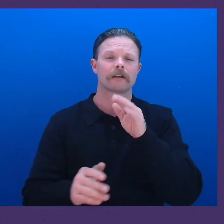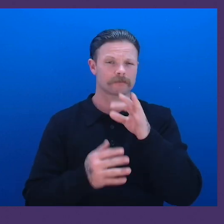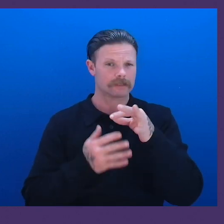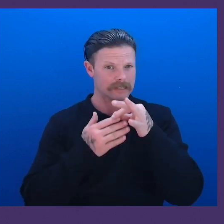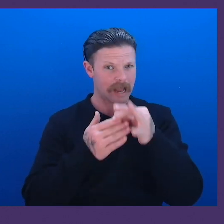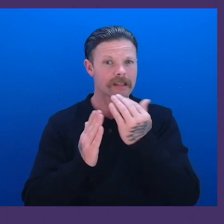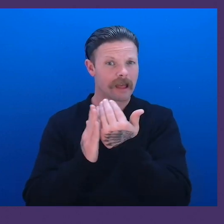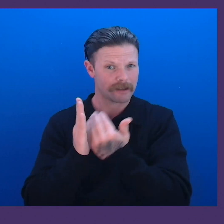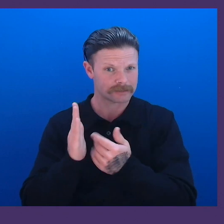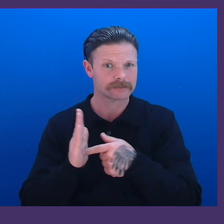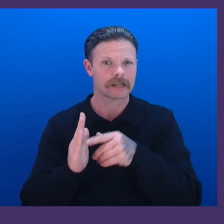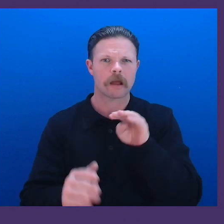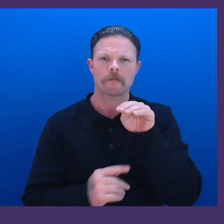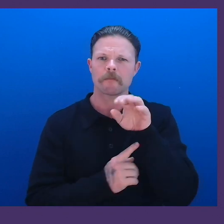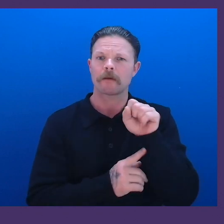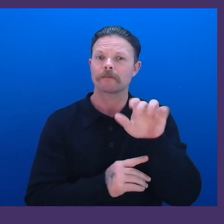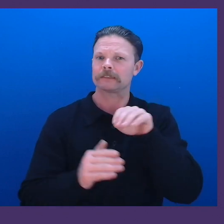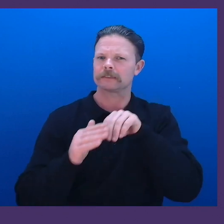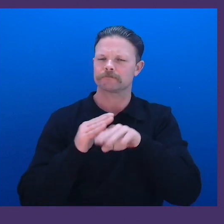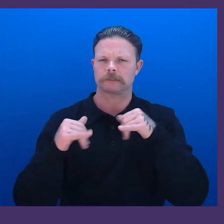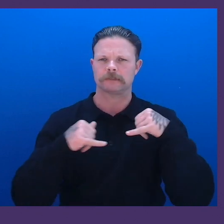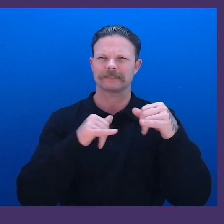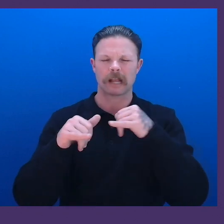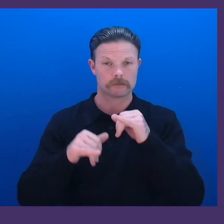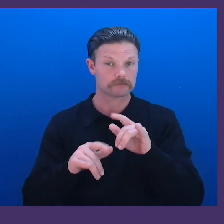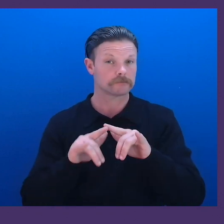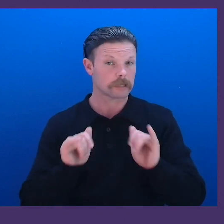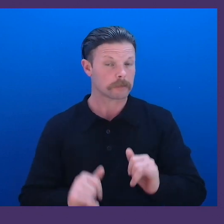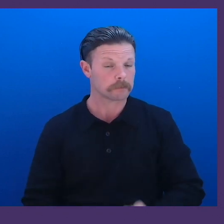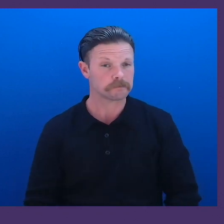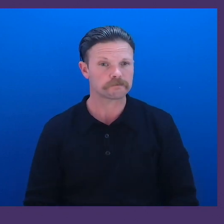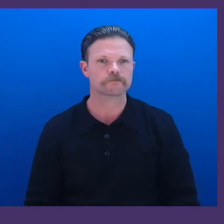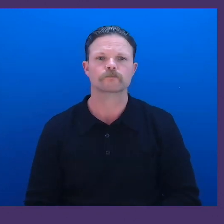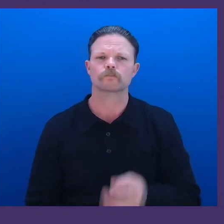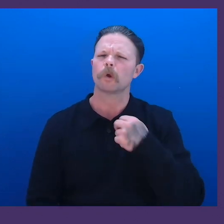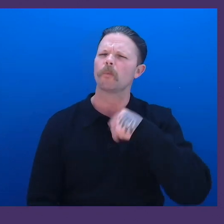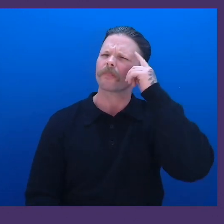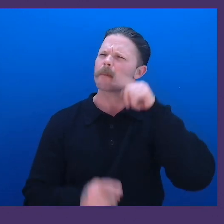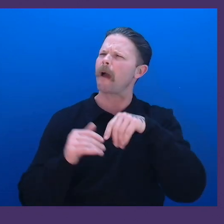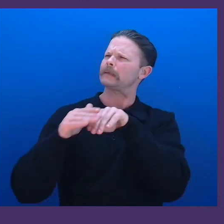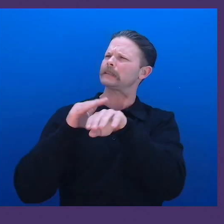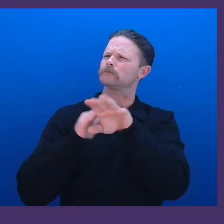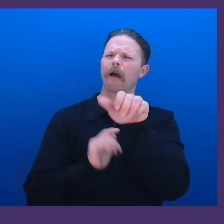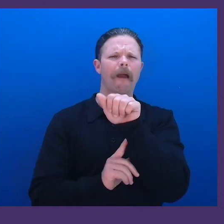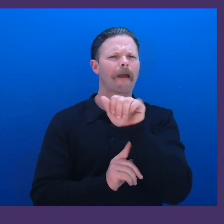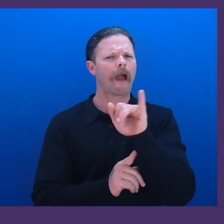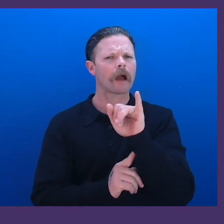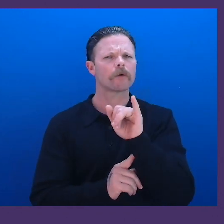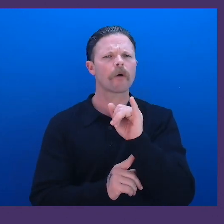When we think about accessible AI, what are some considerations you can think about?